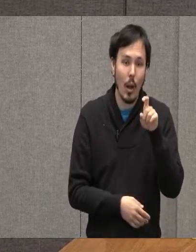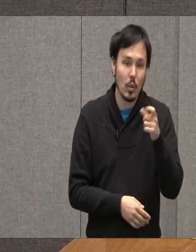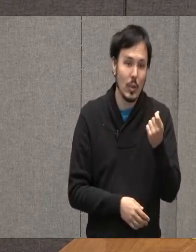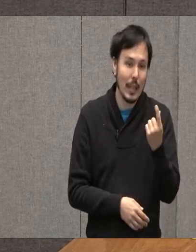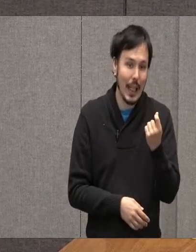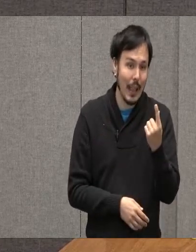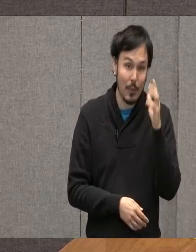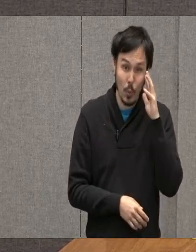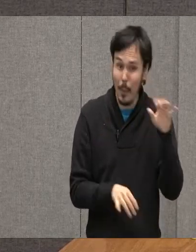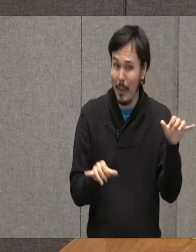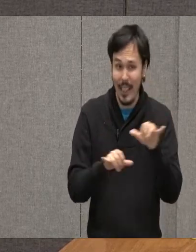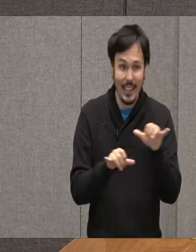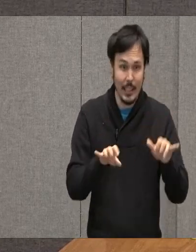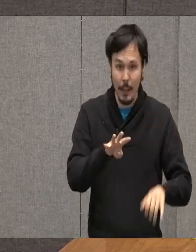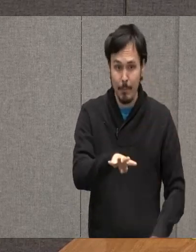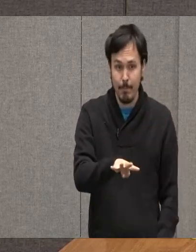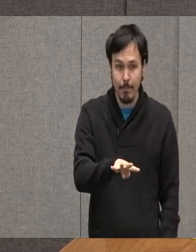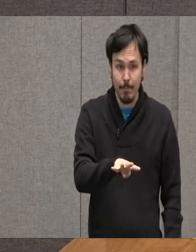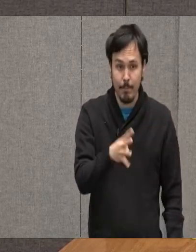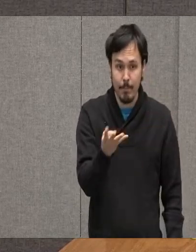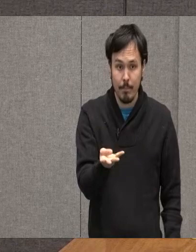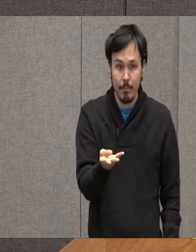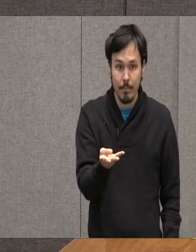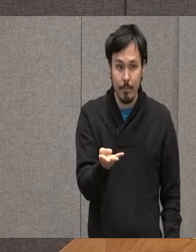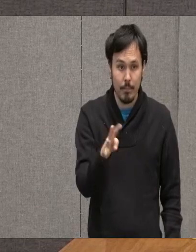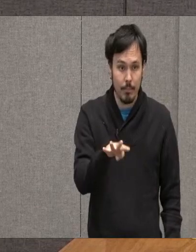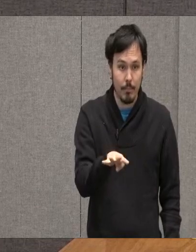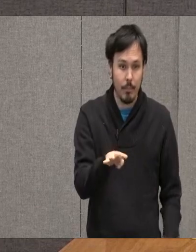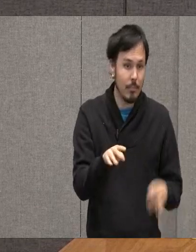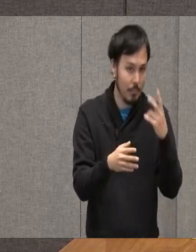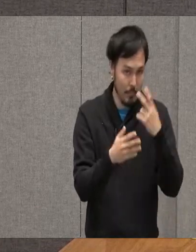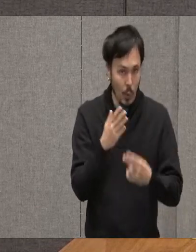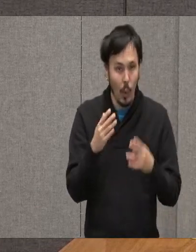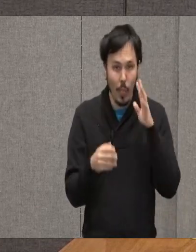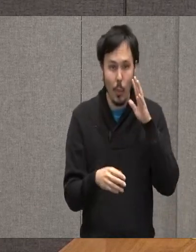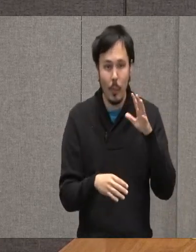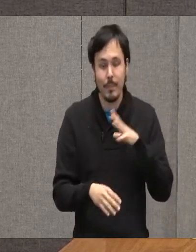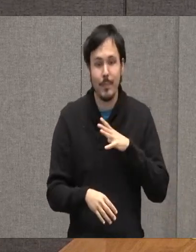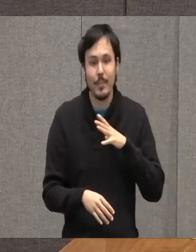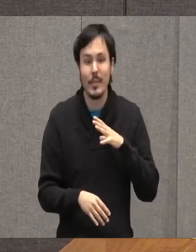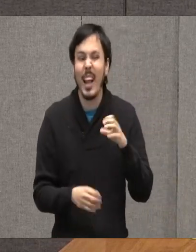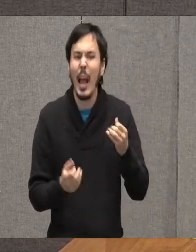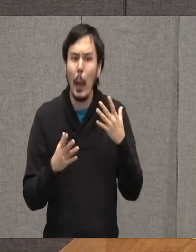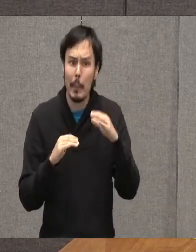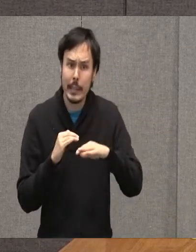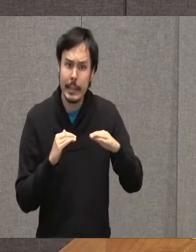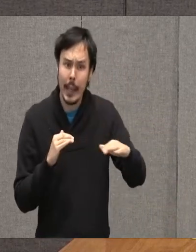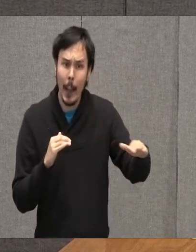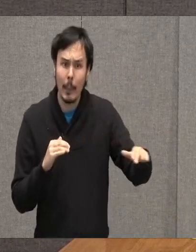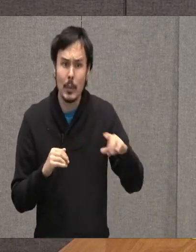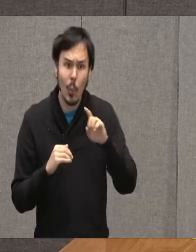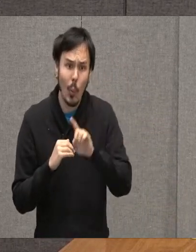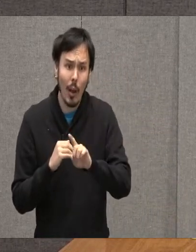so this one took one, two, three steps to do to get to be a palindrome, right.